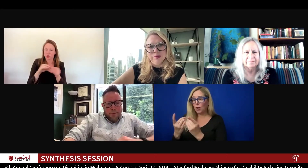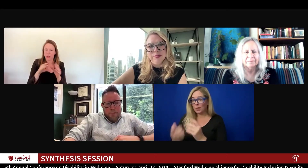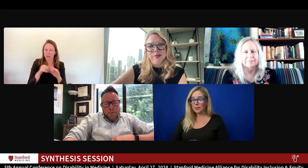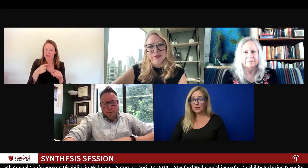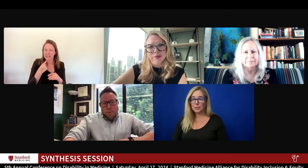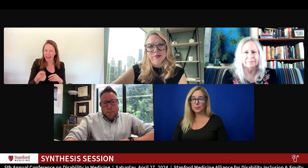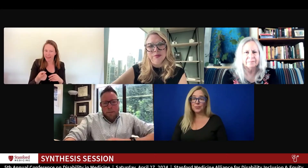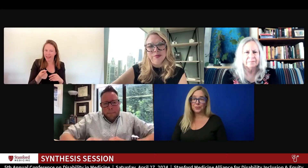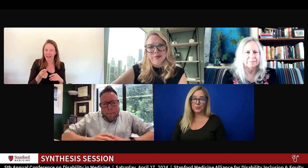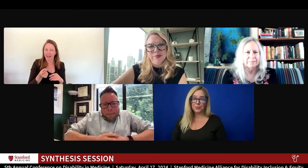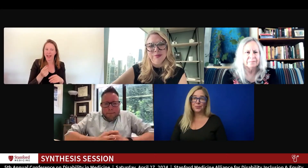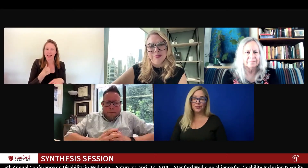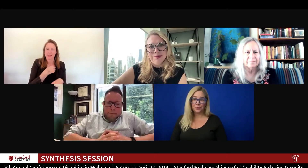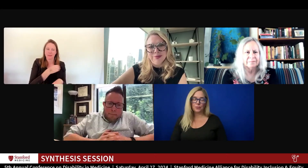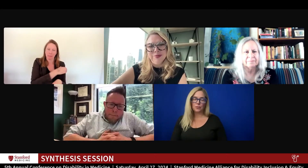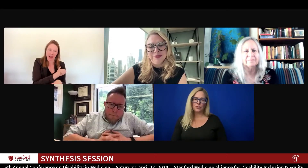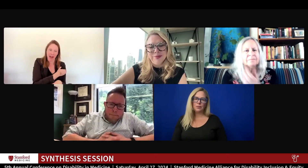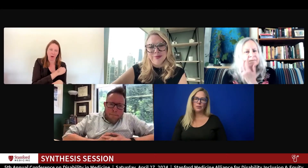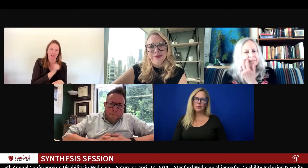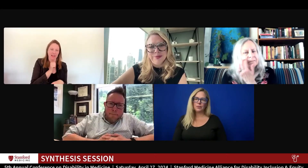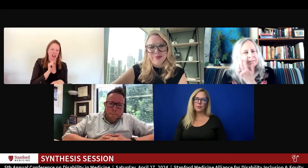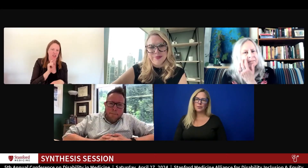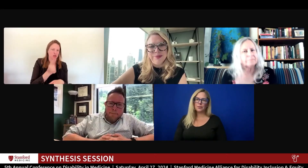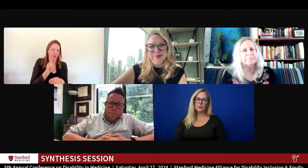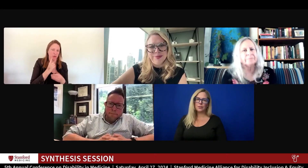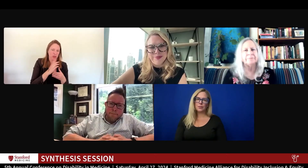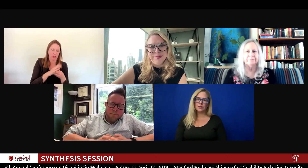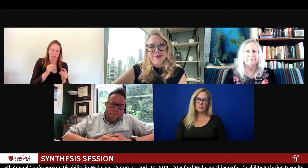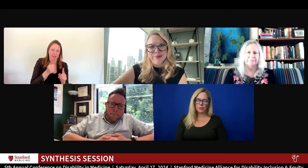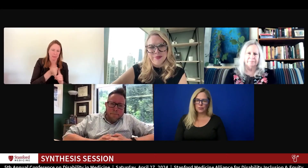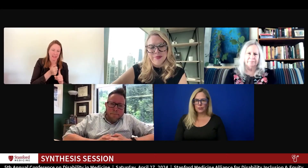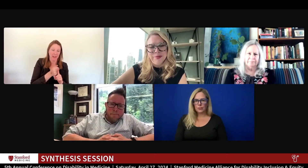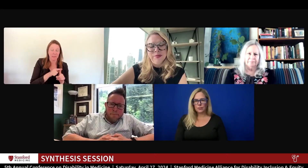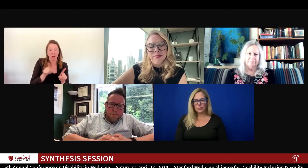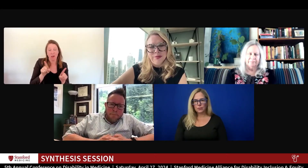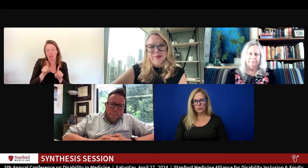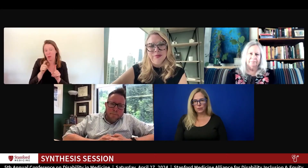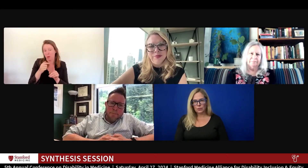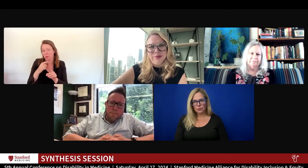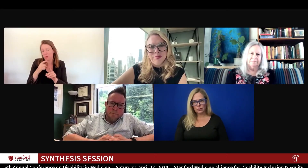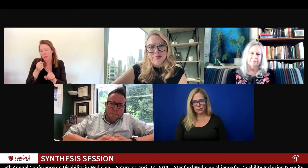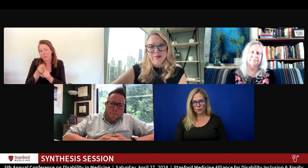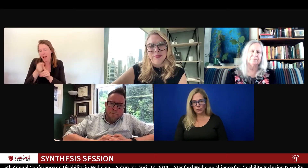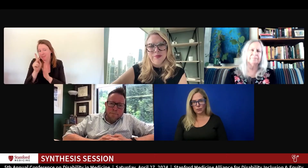us are hoping that these stories, storytelling and the power of that is not just of the stories